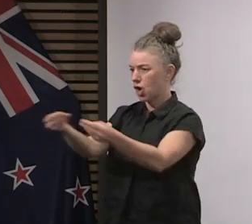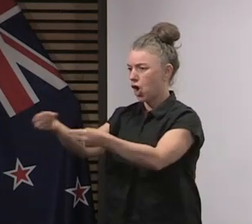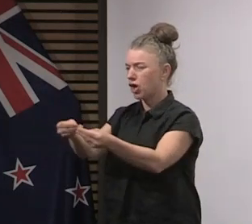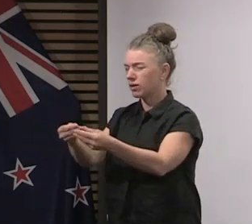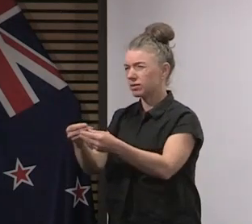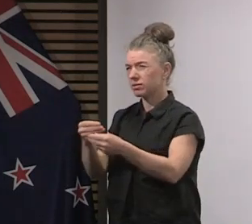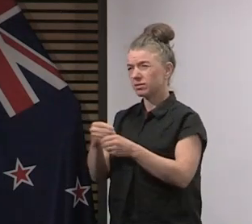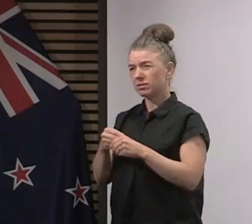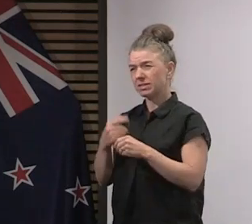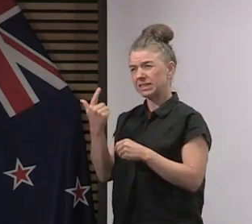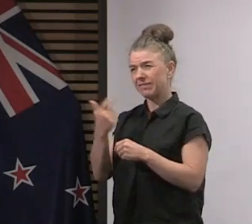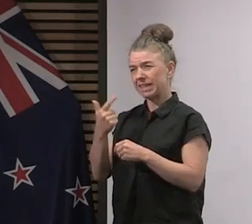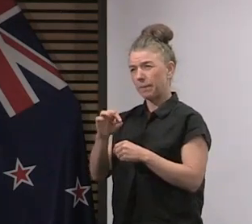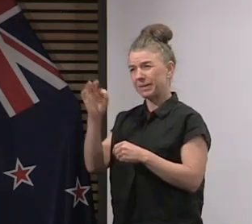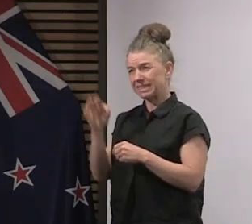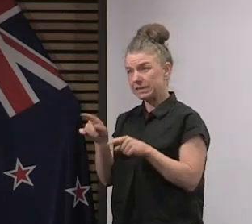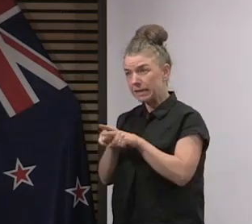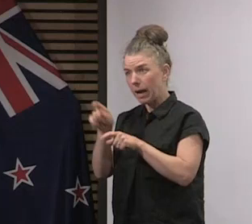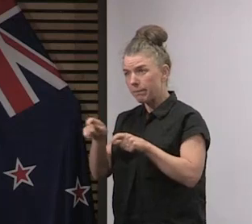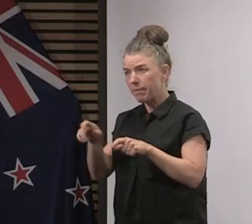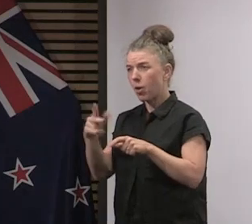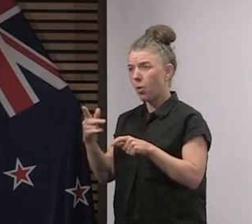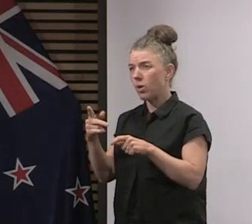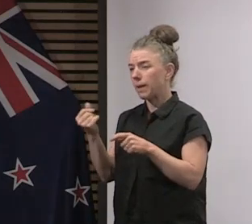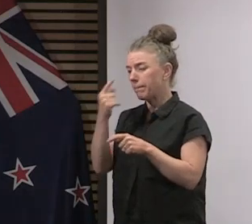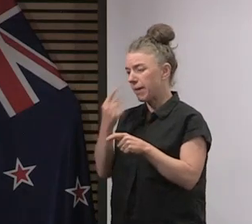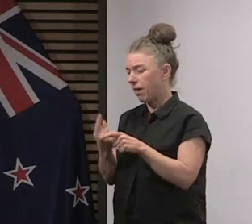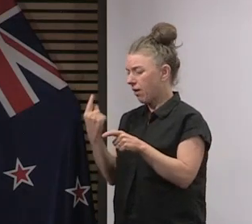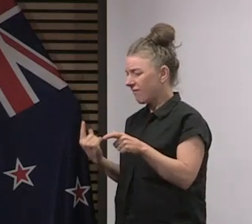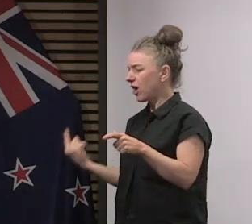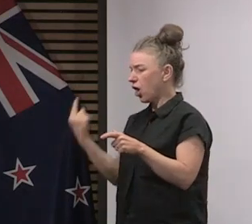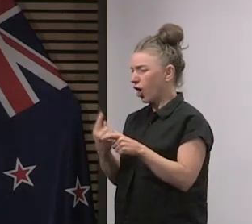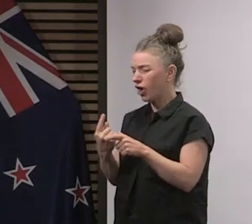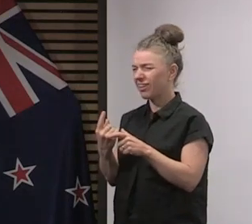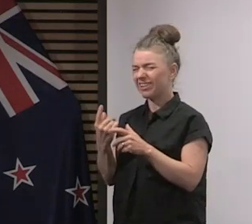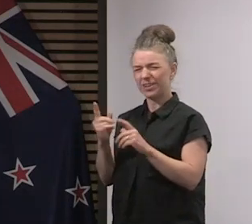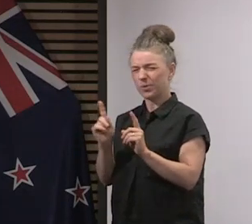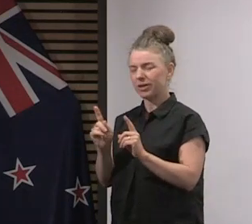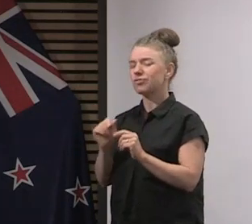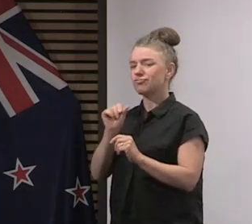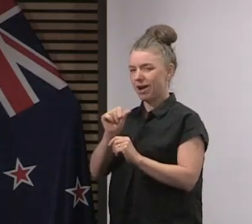community transmission or not, is it an ongoing 17% or is